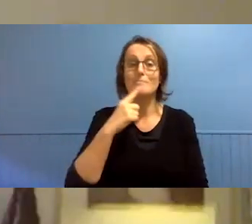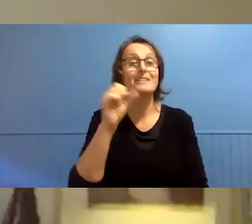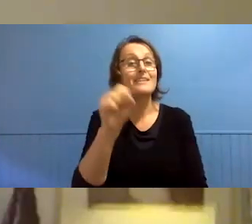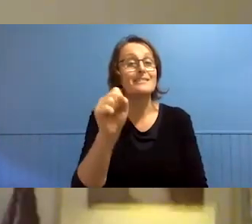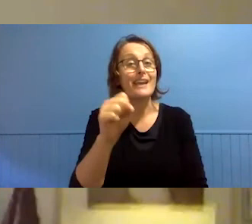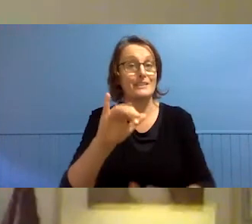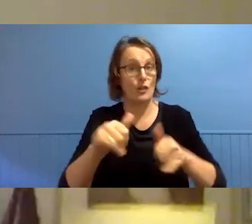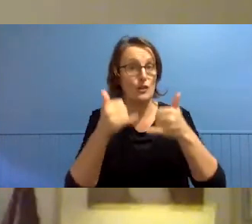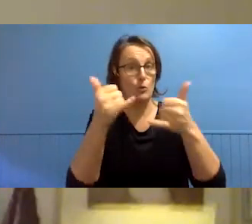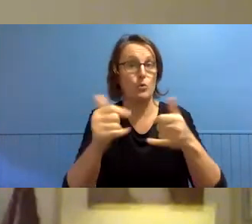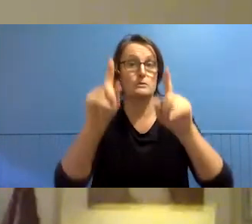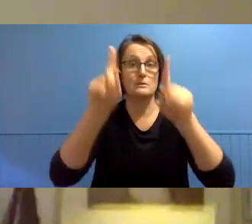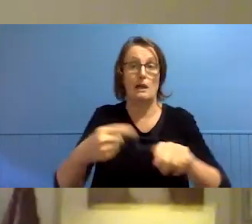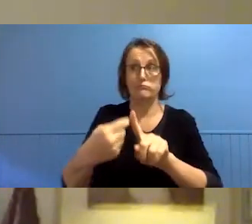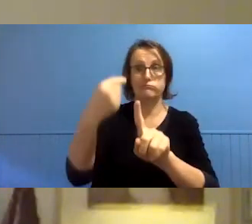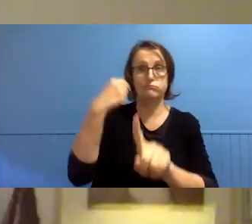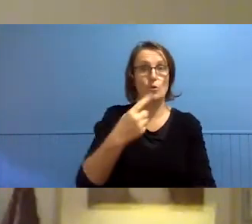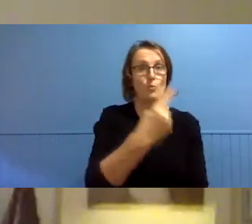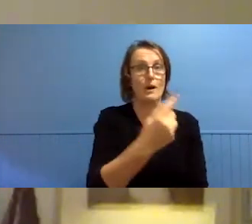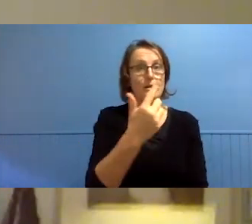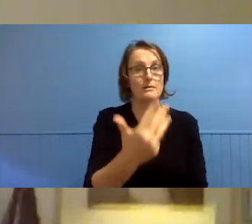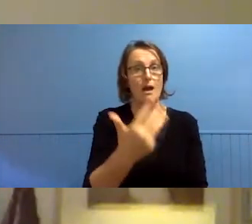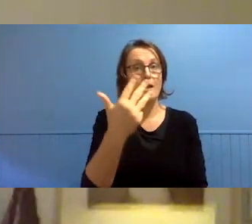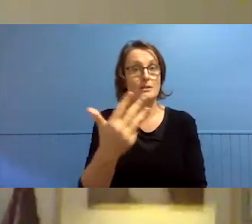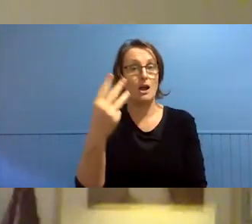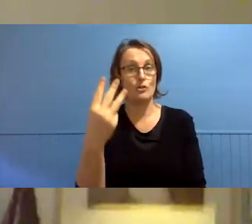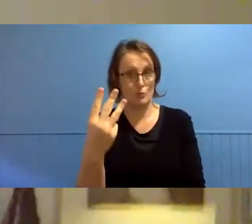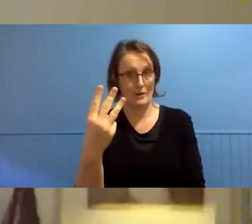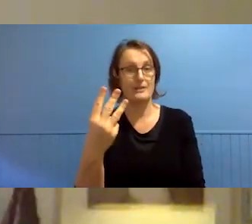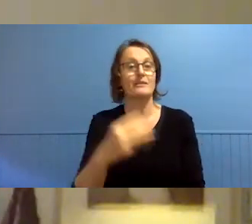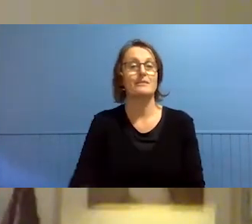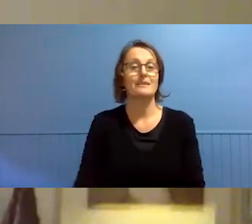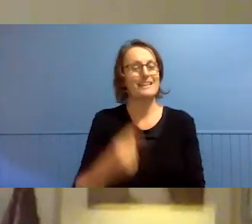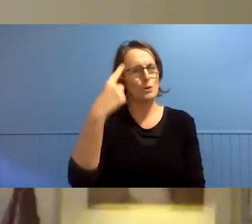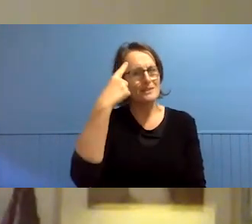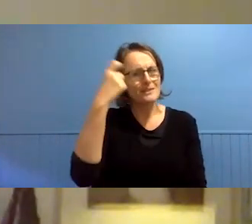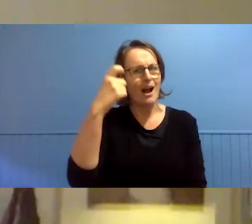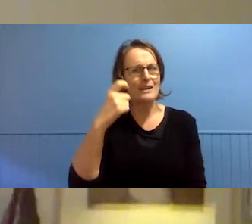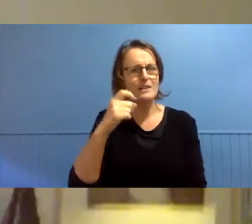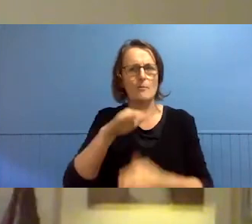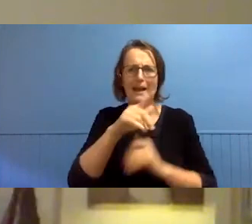1993 in different forms and this idea of a chance for all of us to